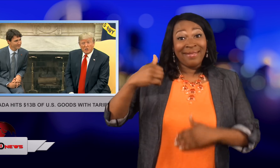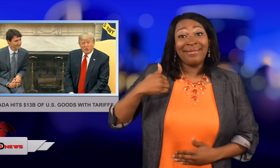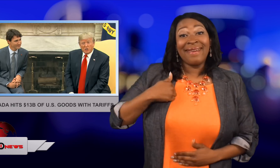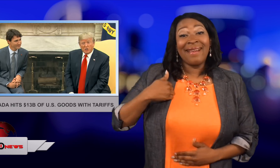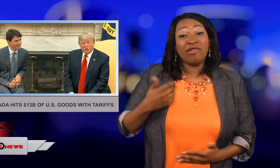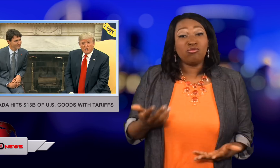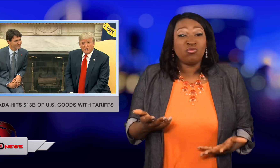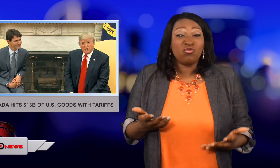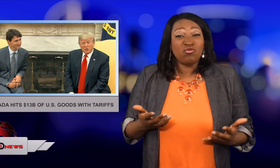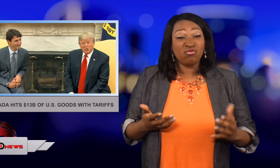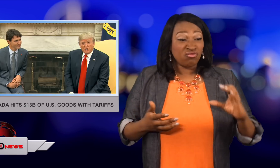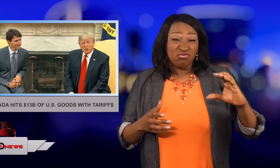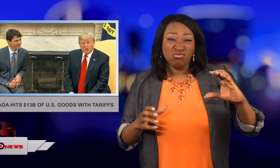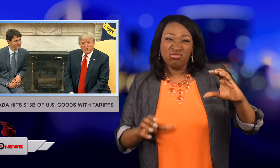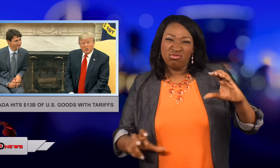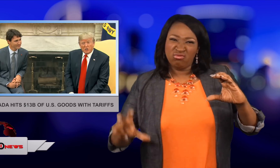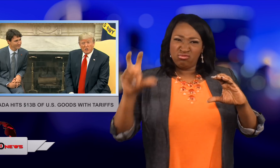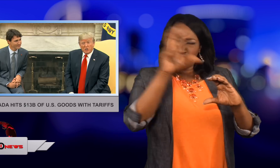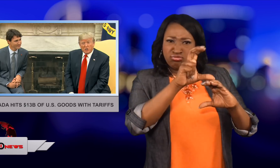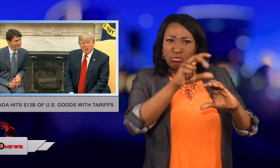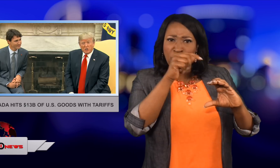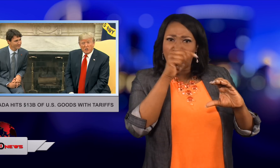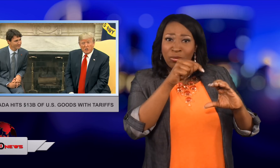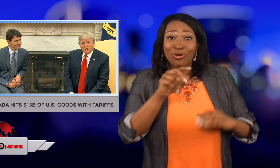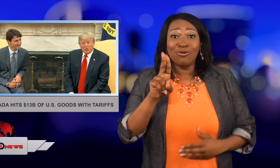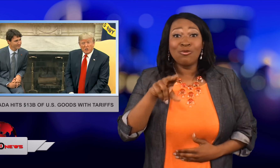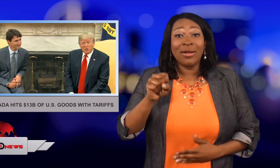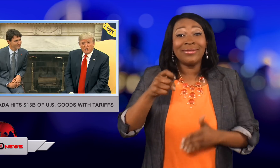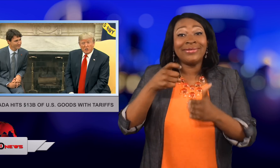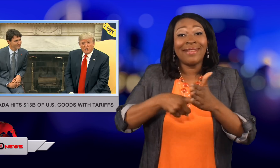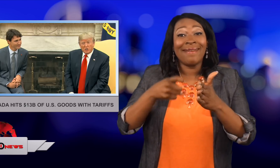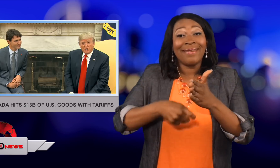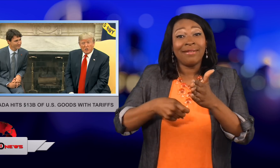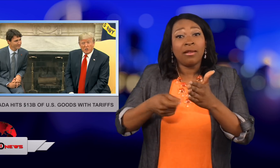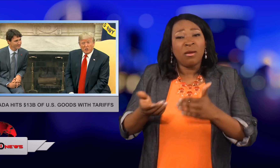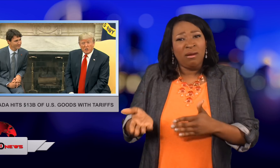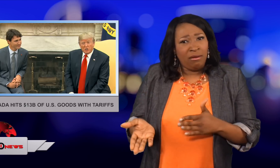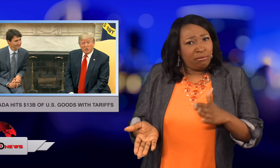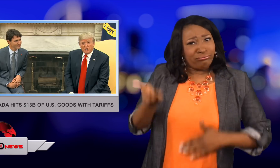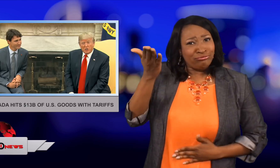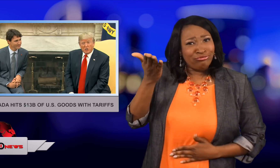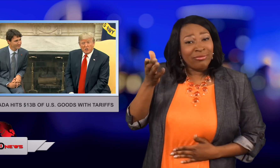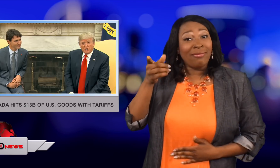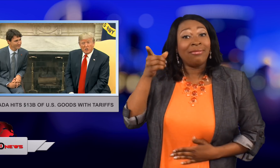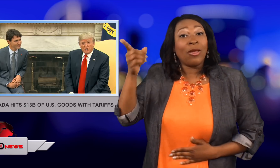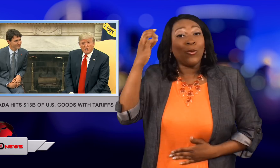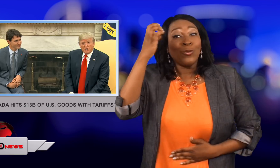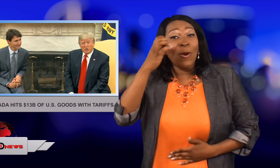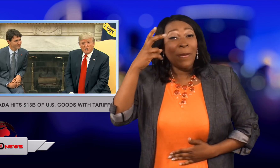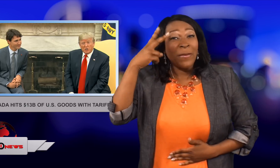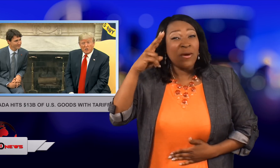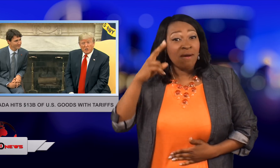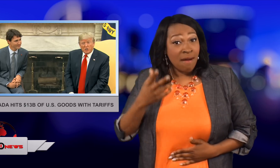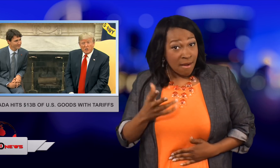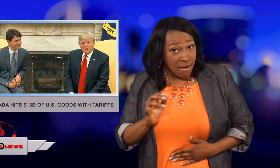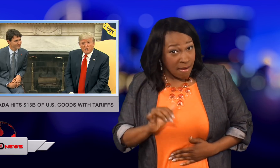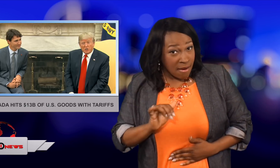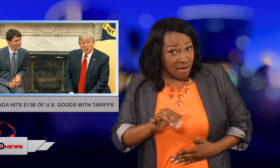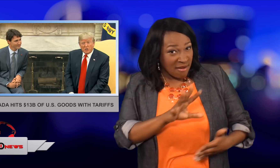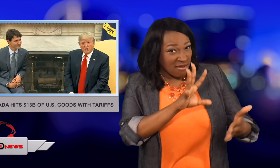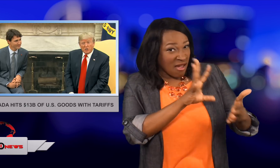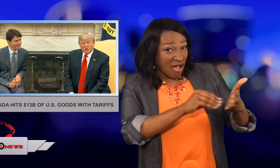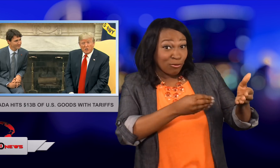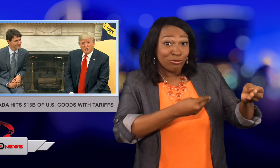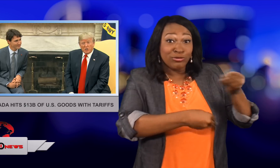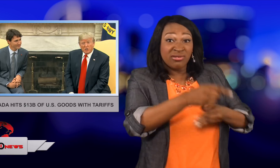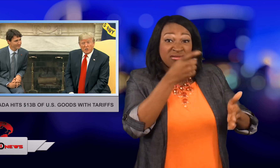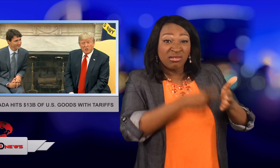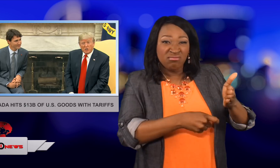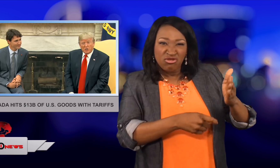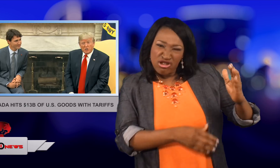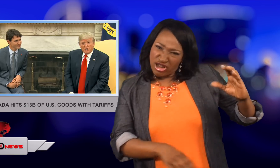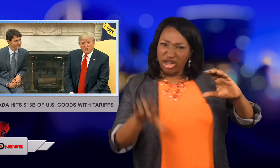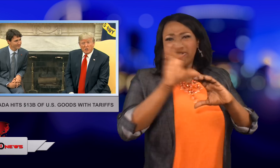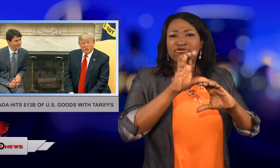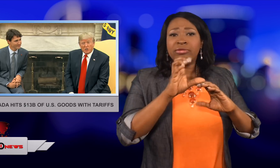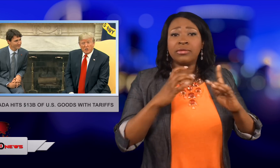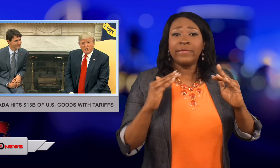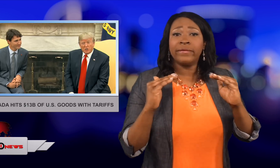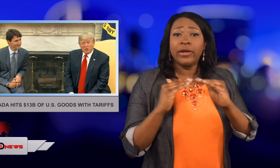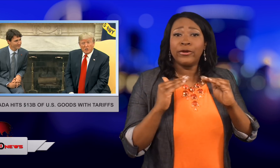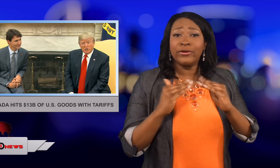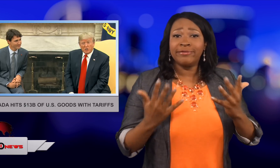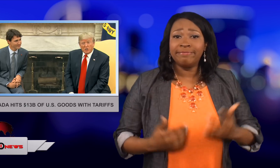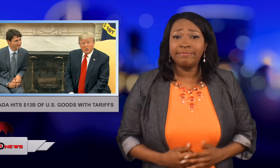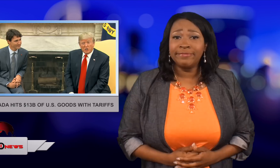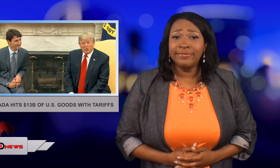And just like Canada, the EU and Mexico has slapped the US with retaliatory tariffs.